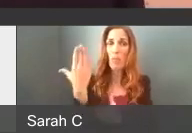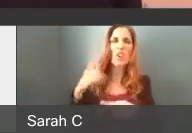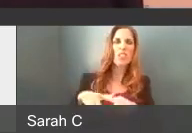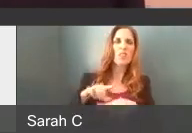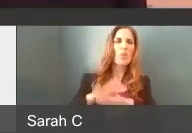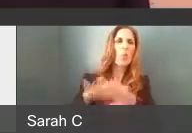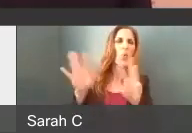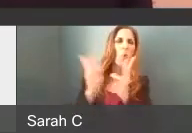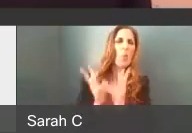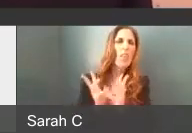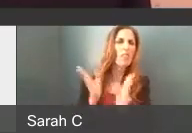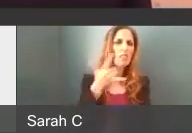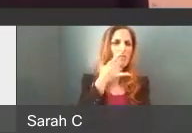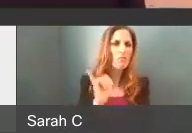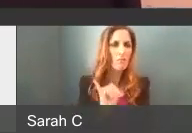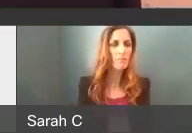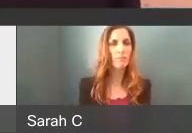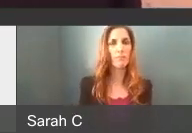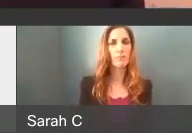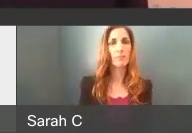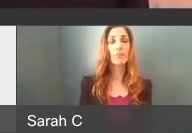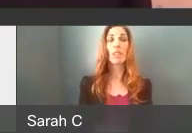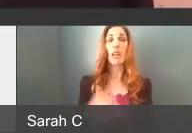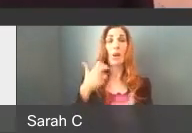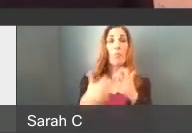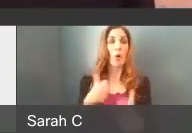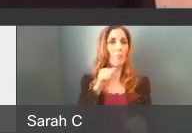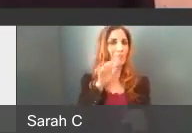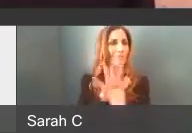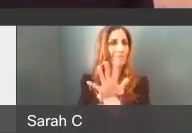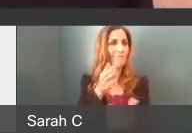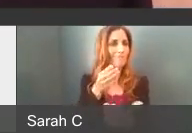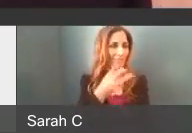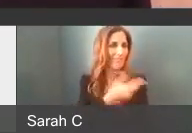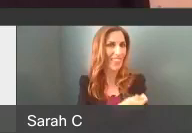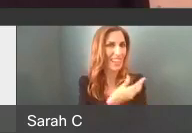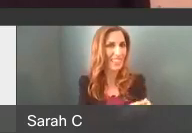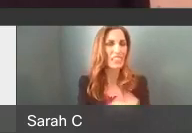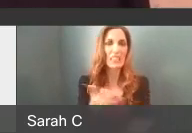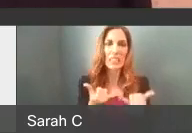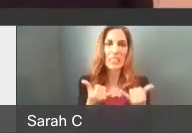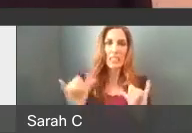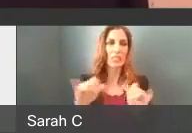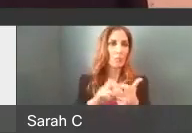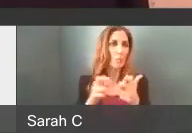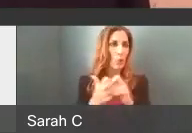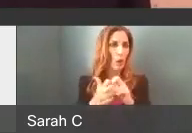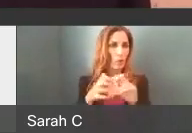Issues with decreased supply of vaccine continue to impact our operations and we are only booking